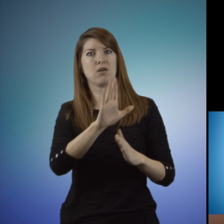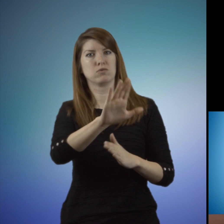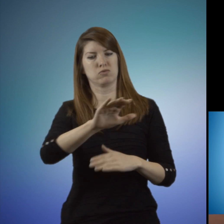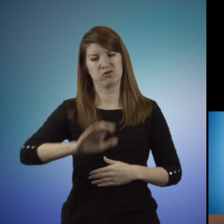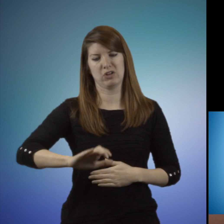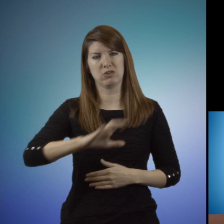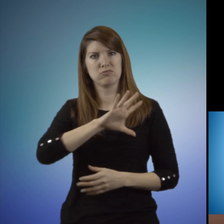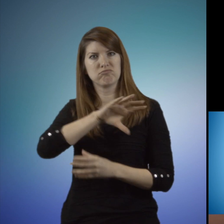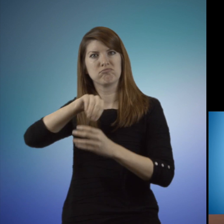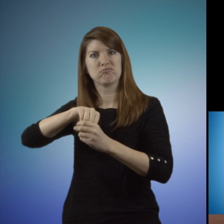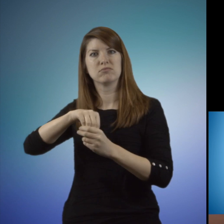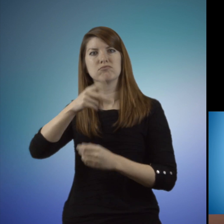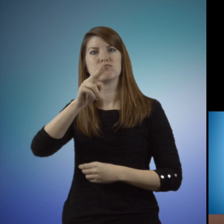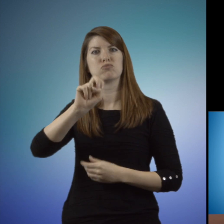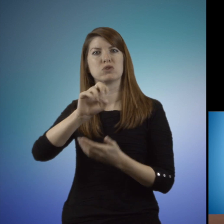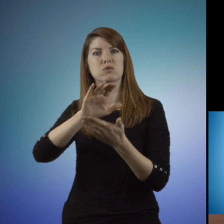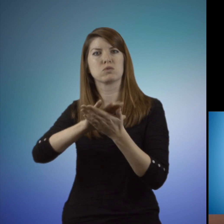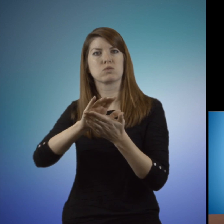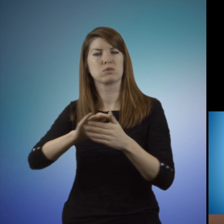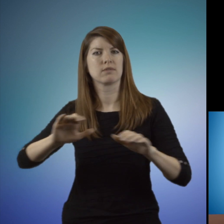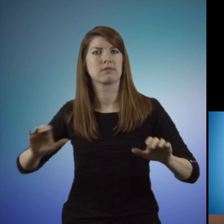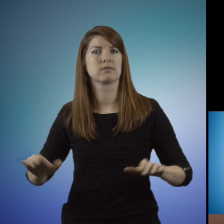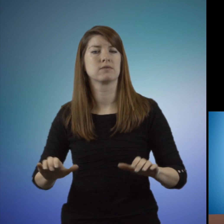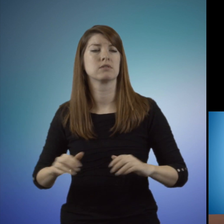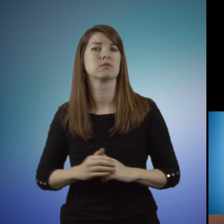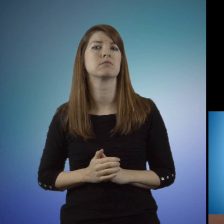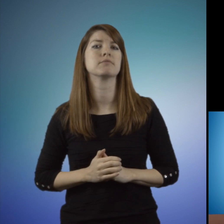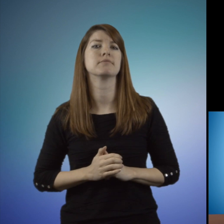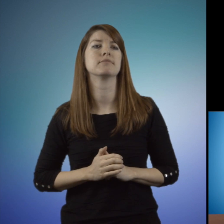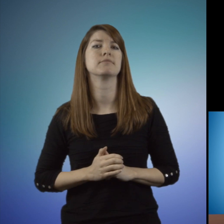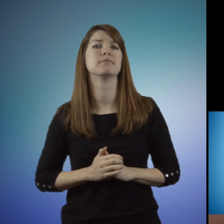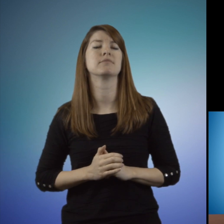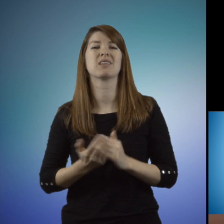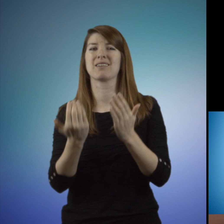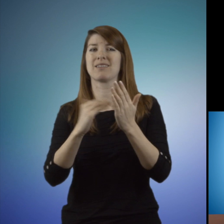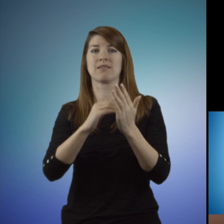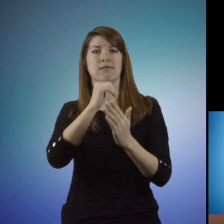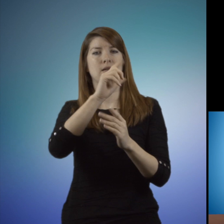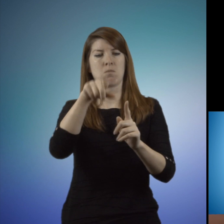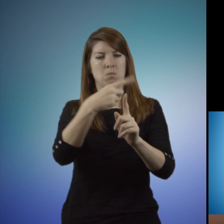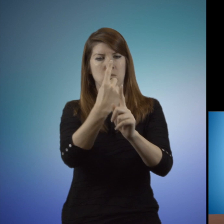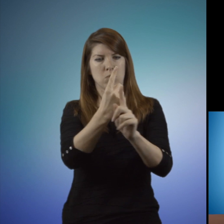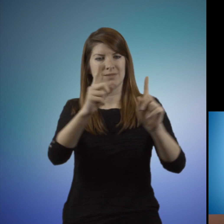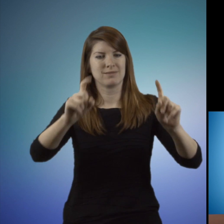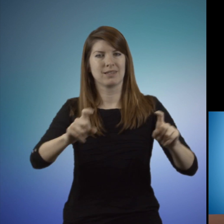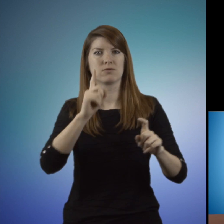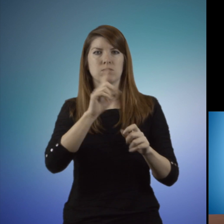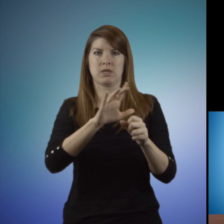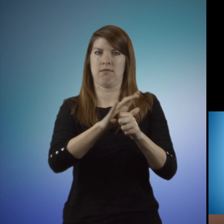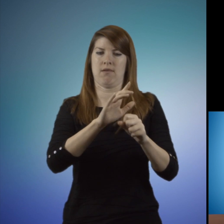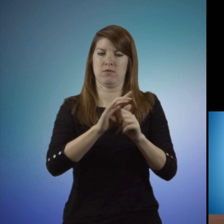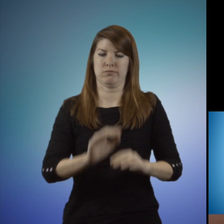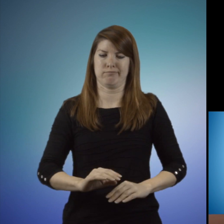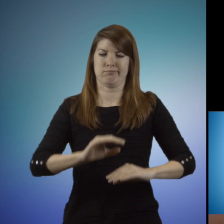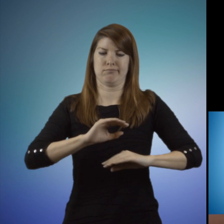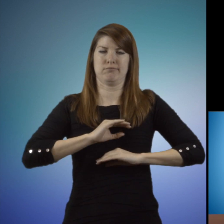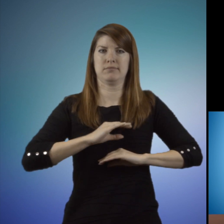And again, no single measure can be used as that sole criterion for eligibility. So, we really want to look at the whole child.